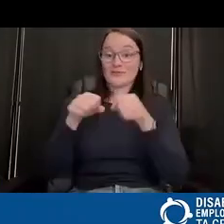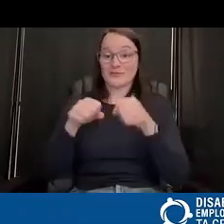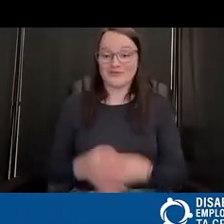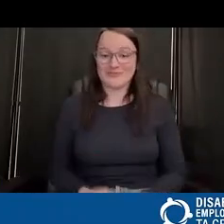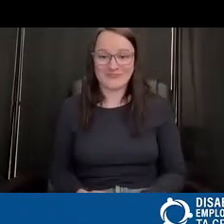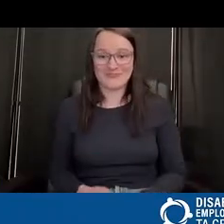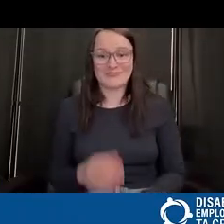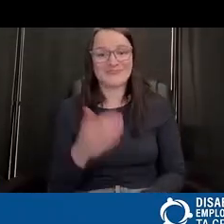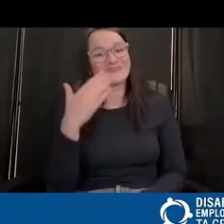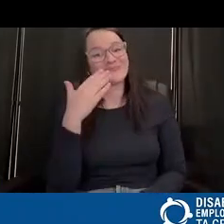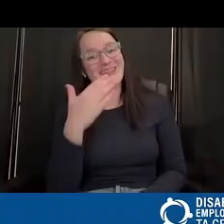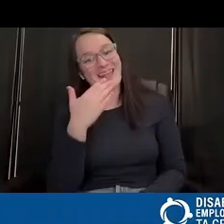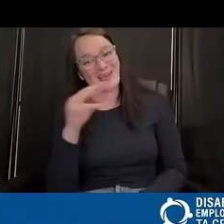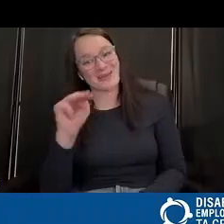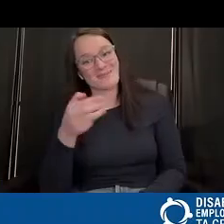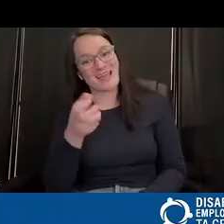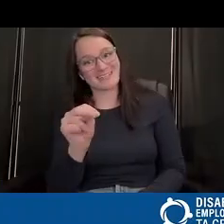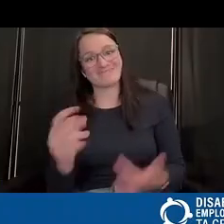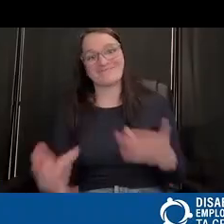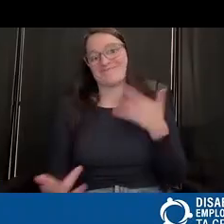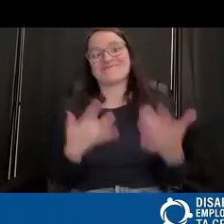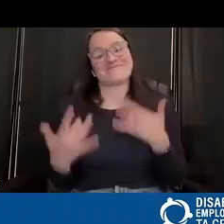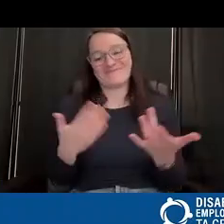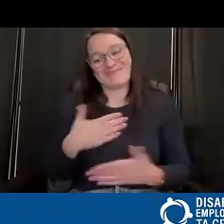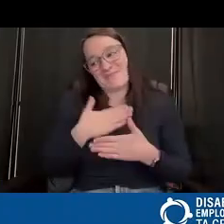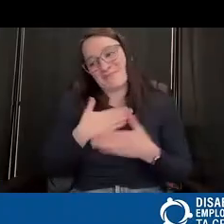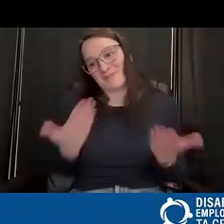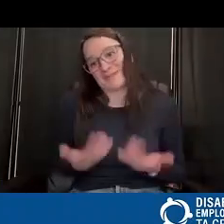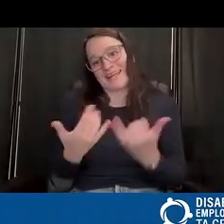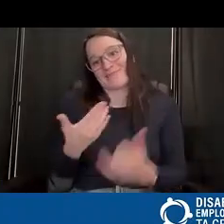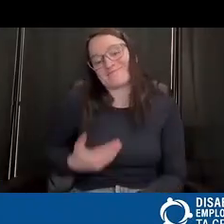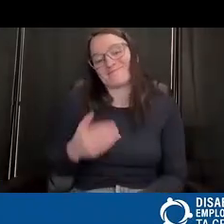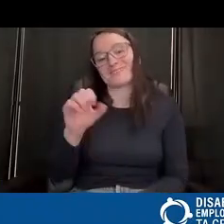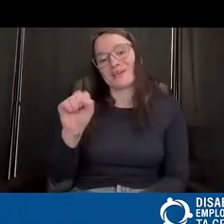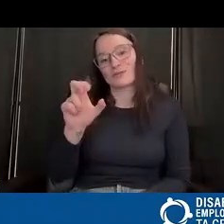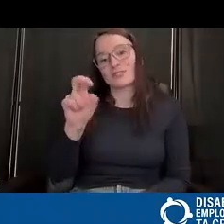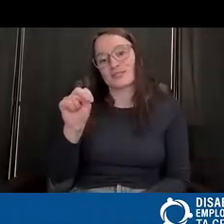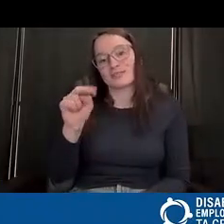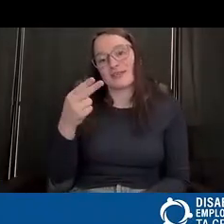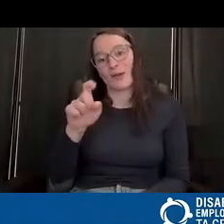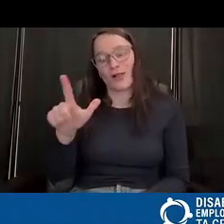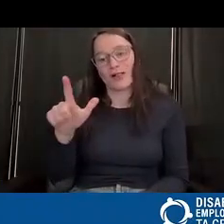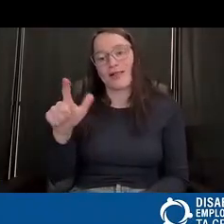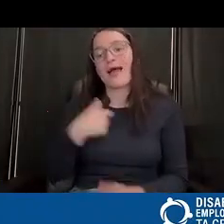Megan. I'm thrilled to be here today. Um I'm Susan Harrell. I'm the Assistant Executive Director at